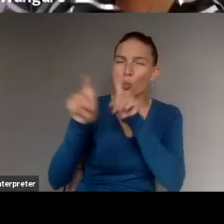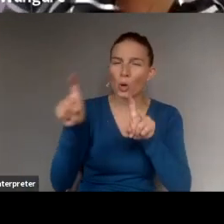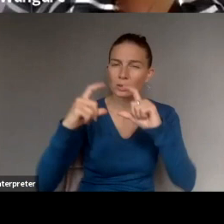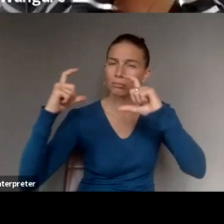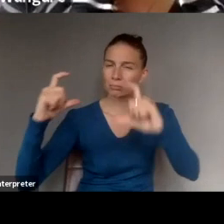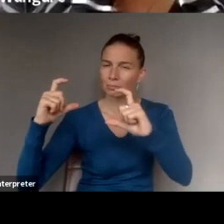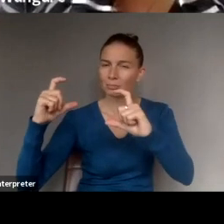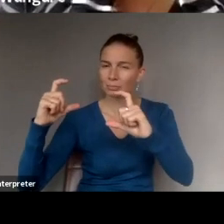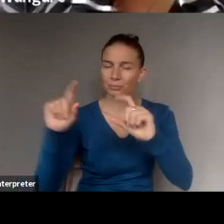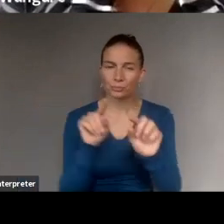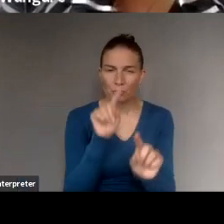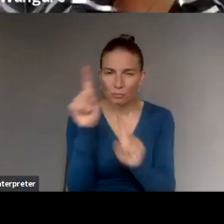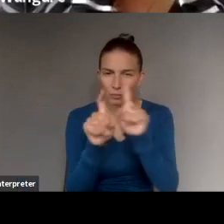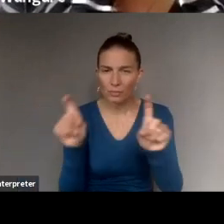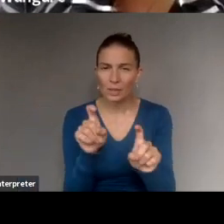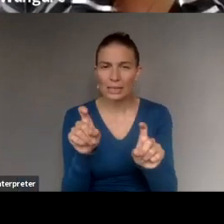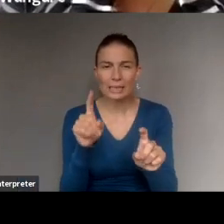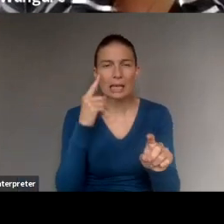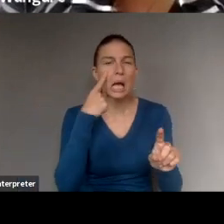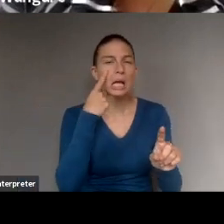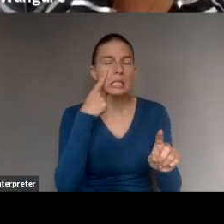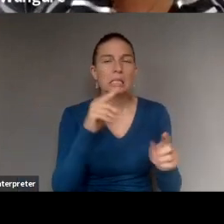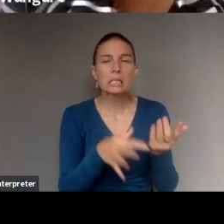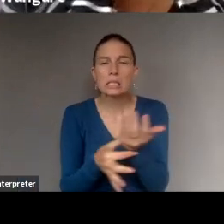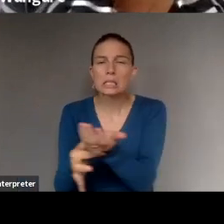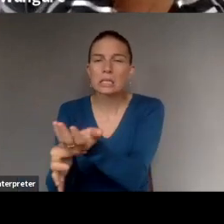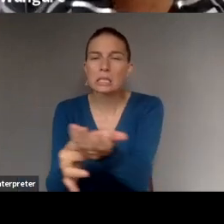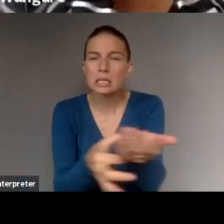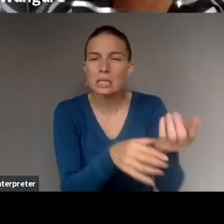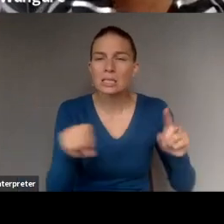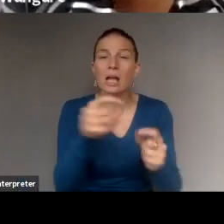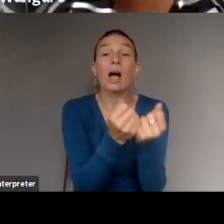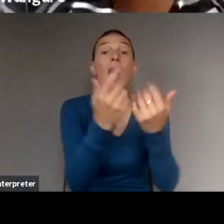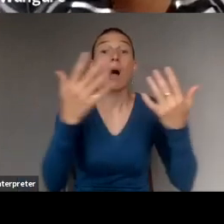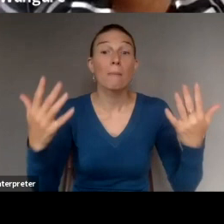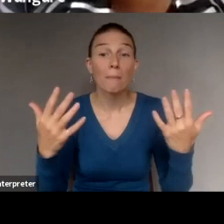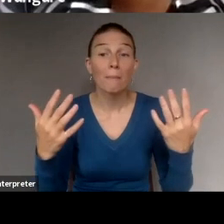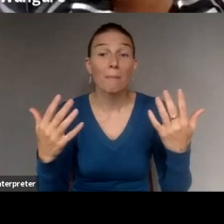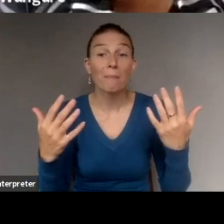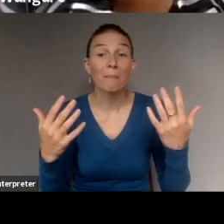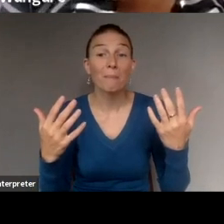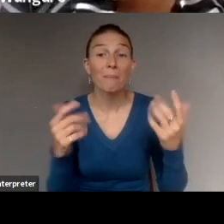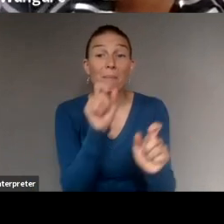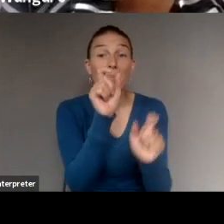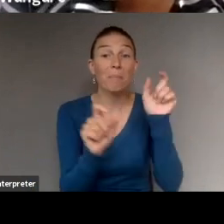And the total population is about nine hundred thousand. So again, looking at 5% of persons with significant disabilities